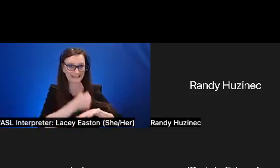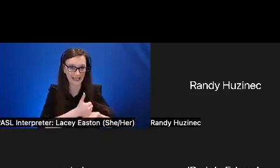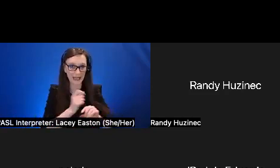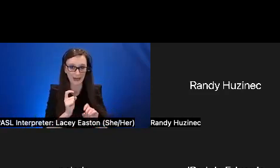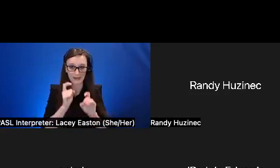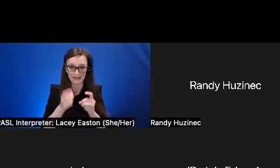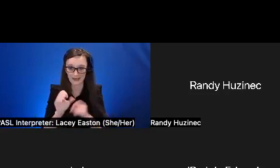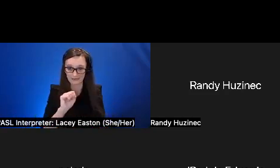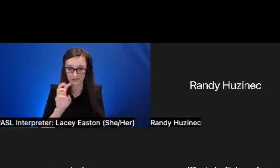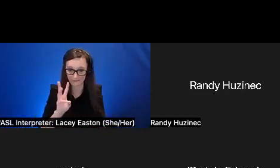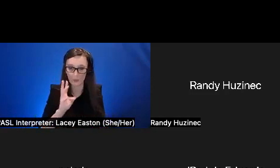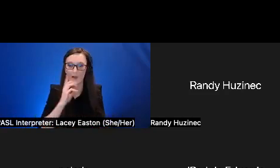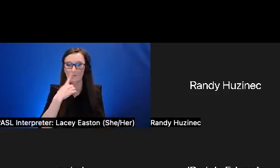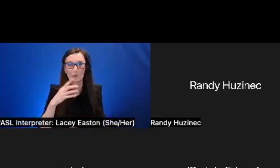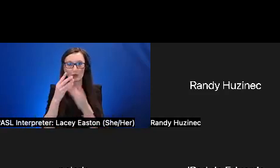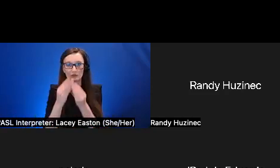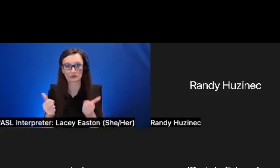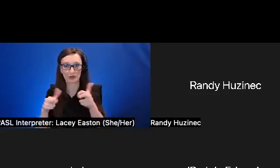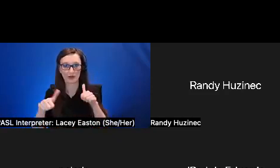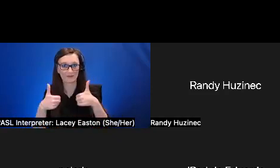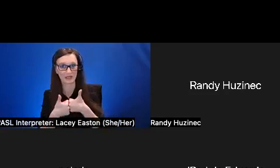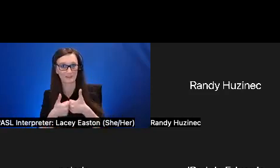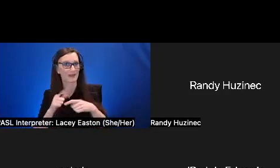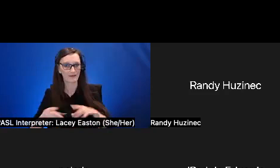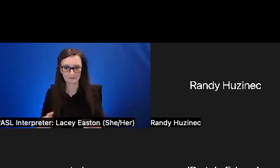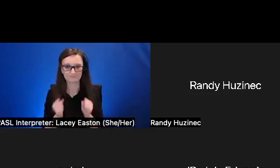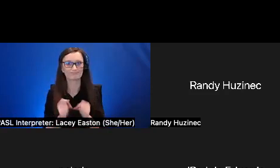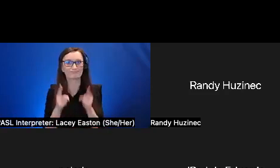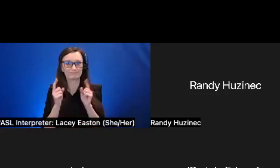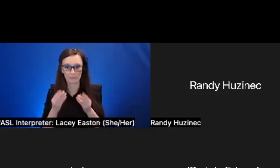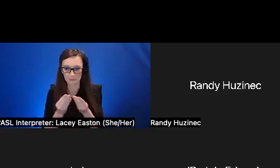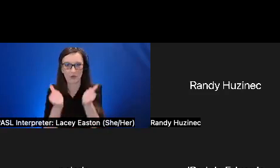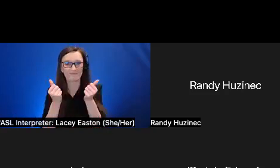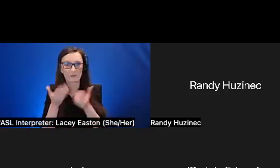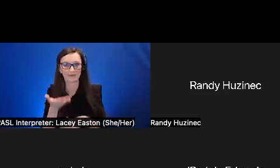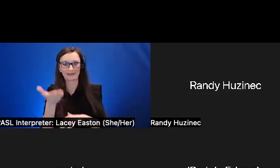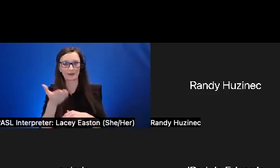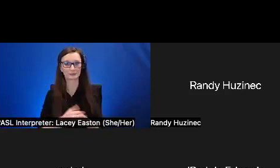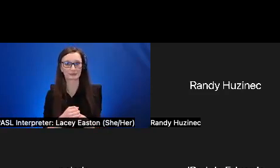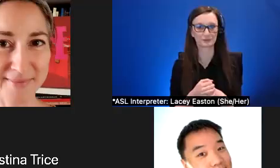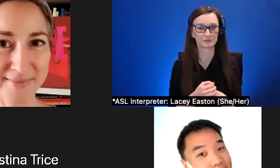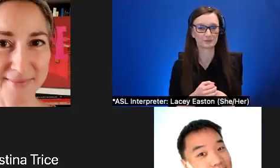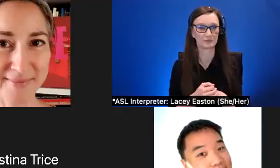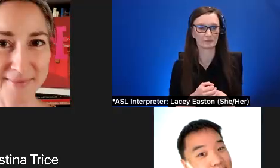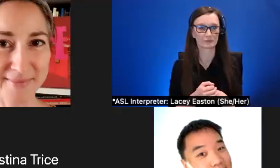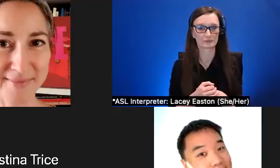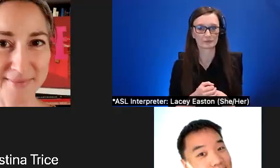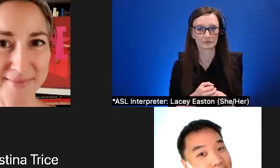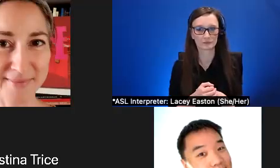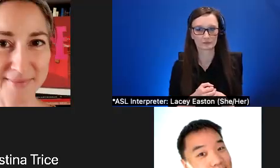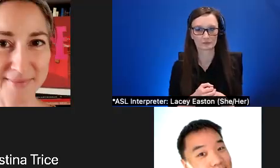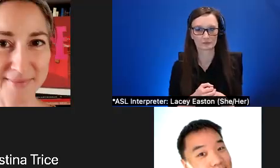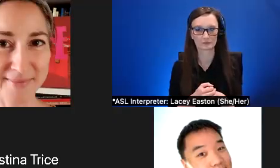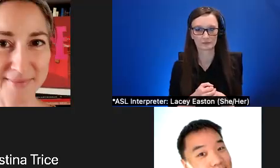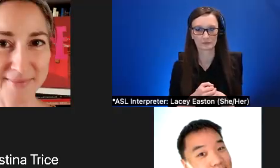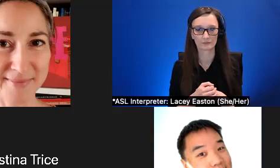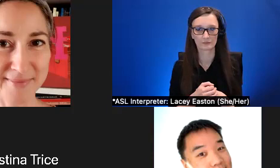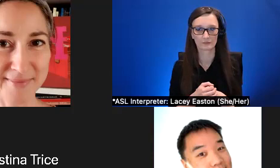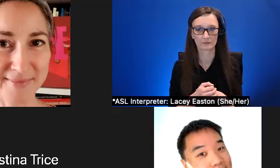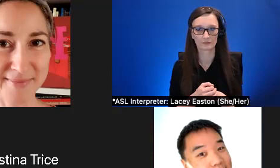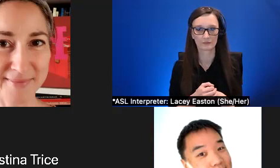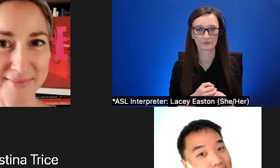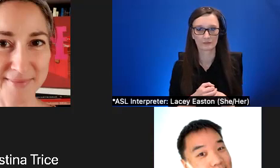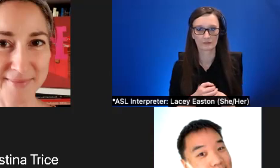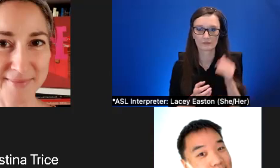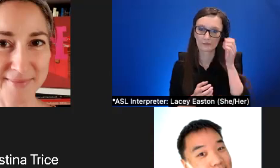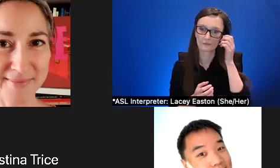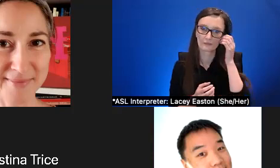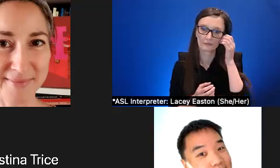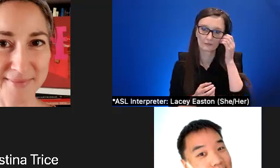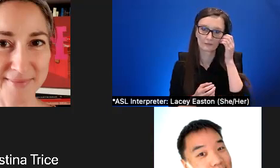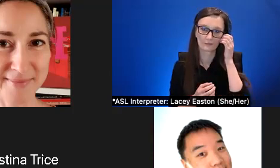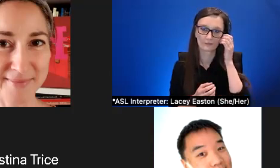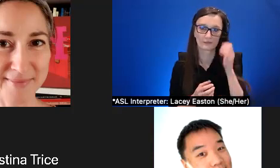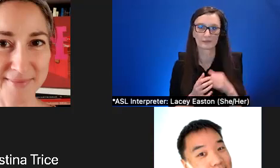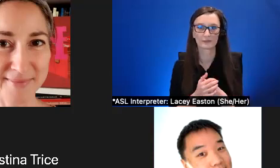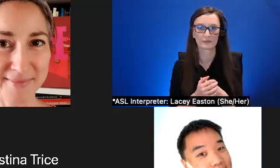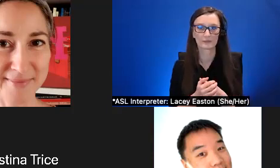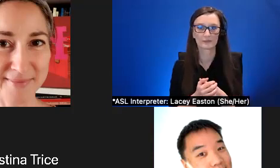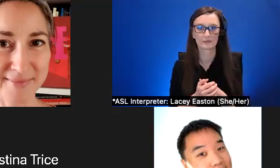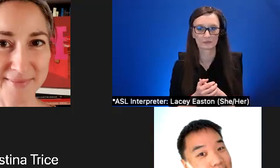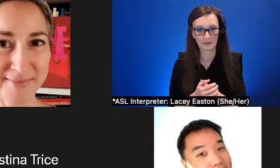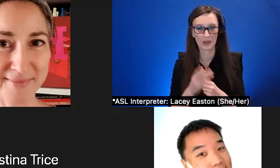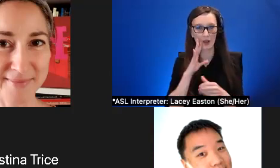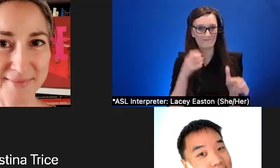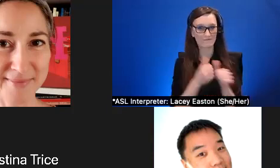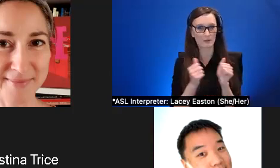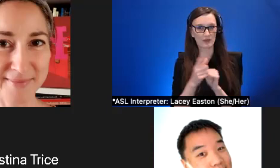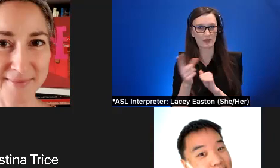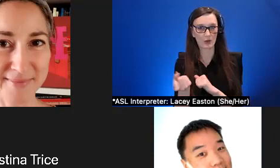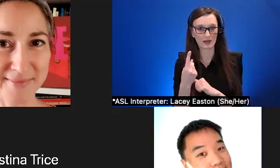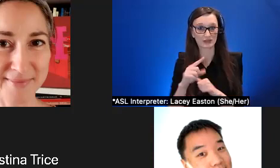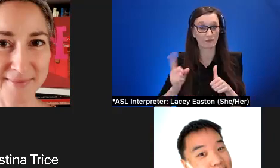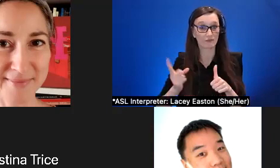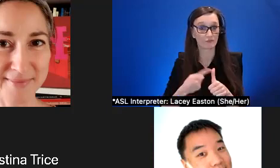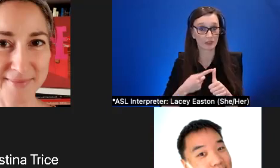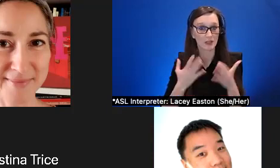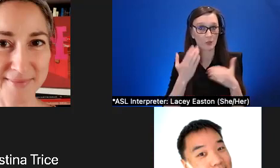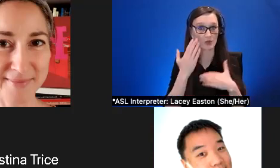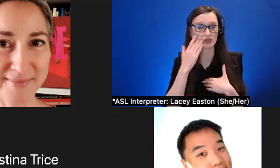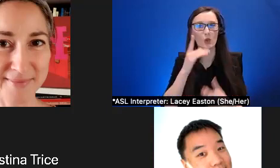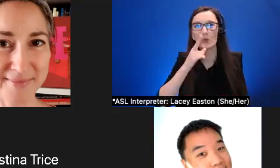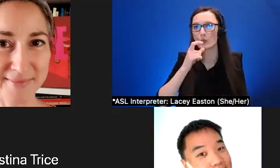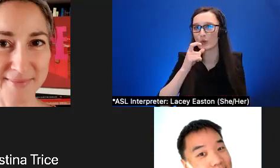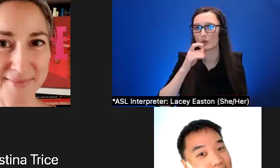it's on the fly on the moment. I want to open up with a question. First, I want to know who here in